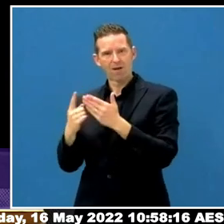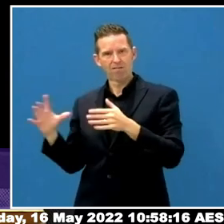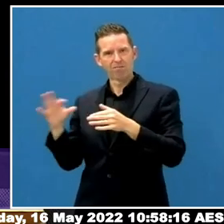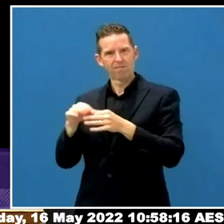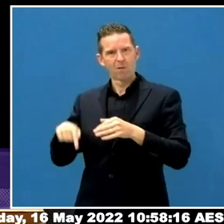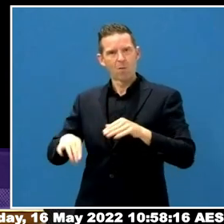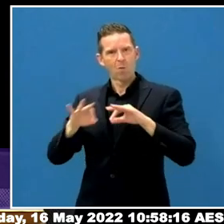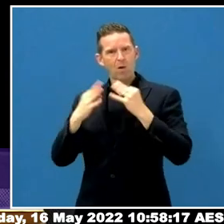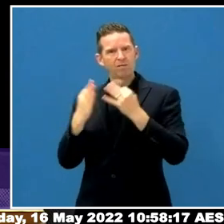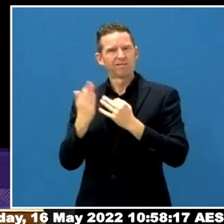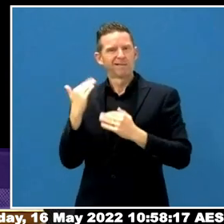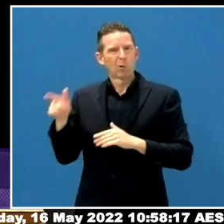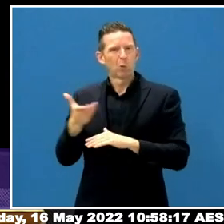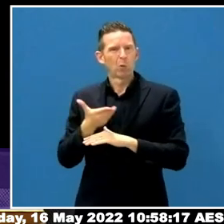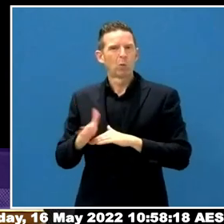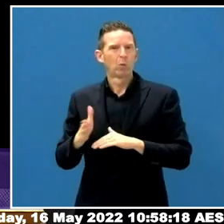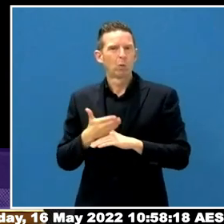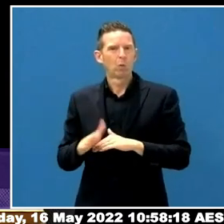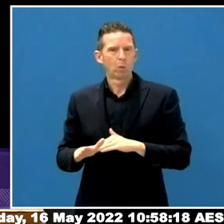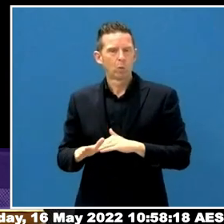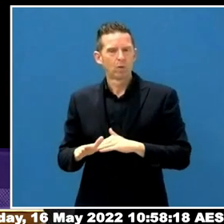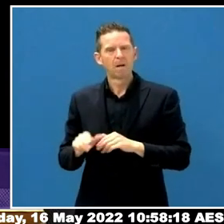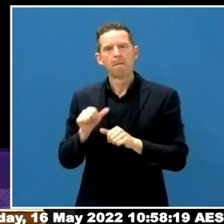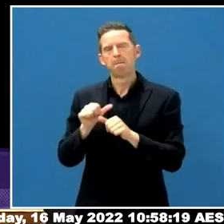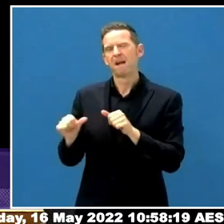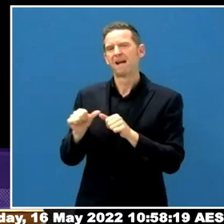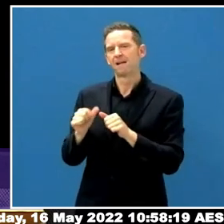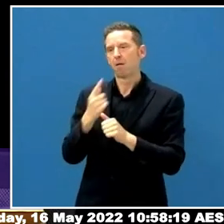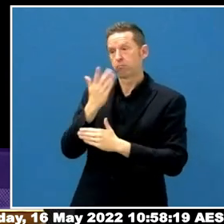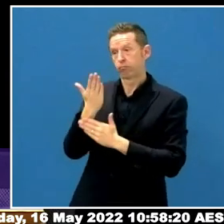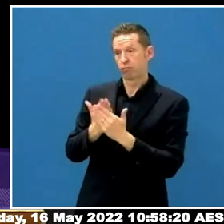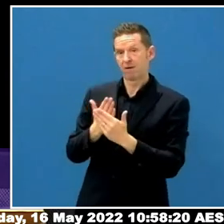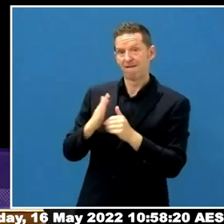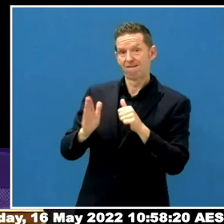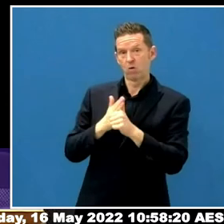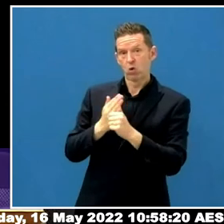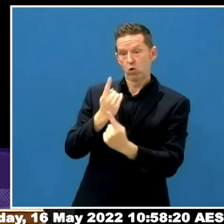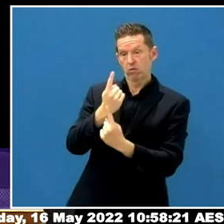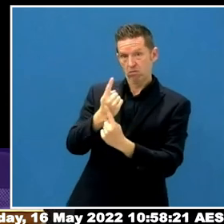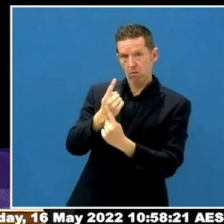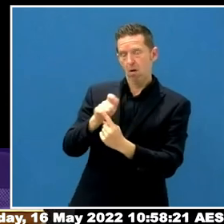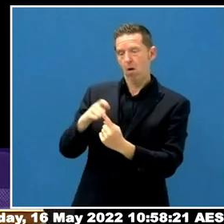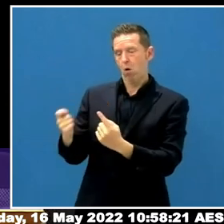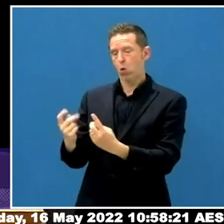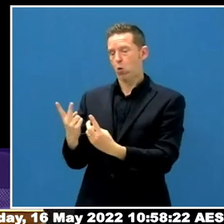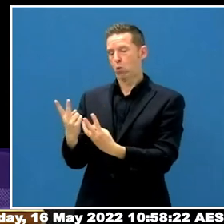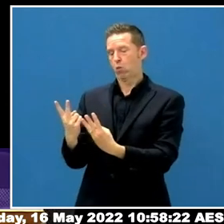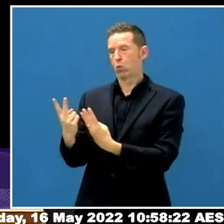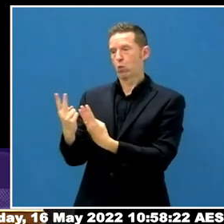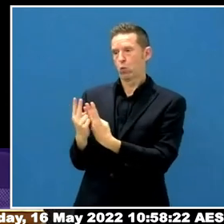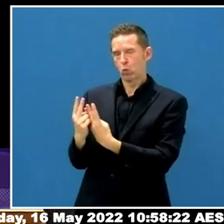It's anticipated that their joint evidence might provide better and more relevant coverage for the relevant period we're looking at.